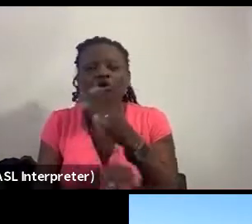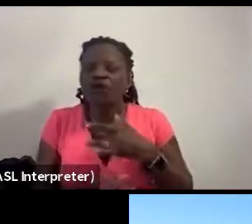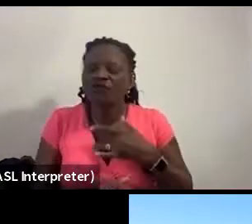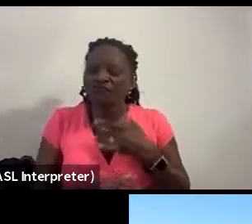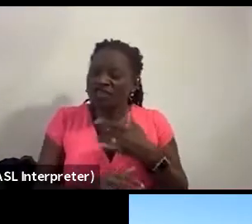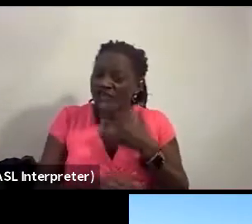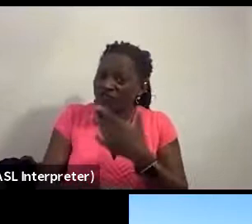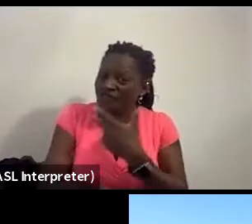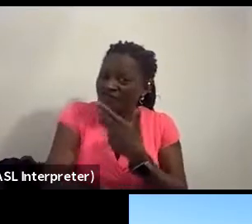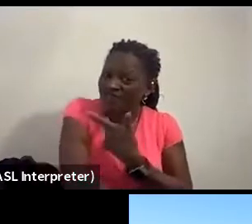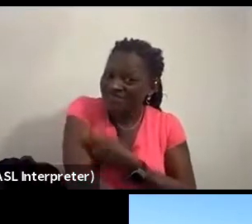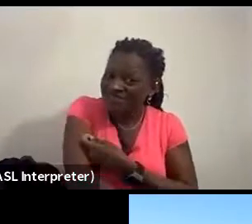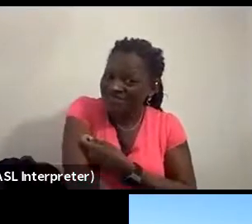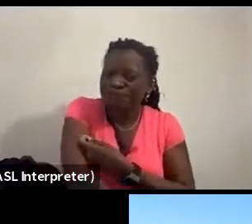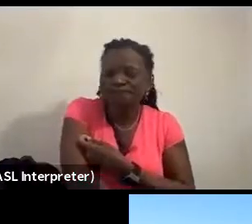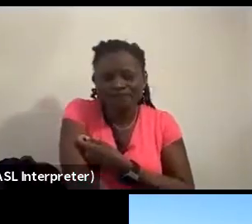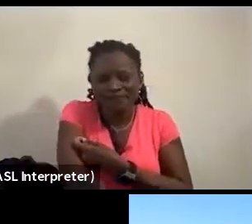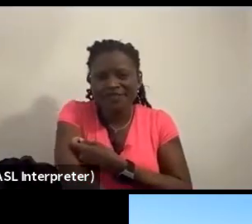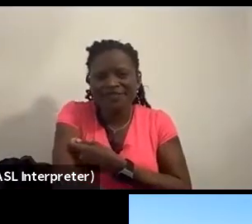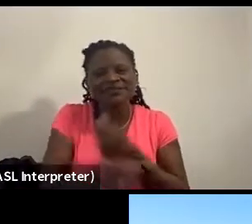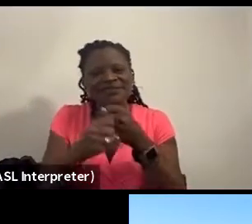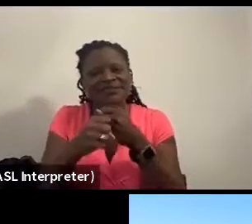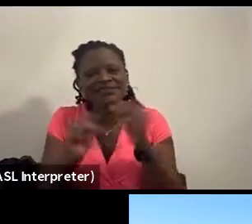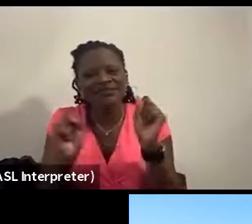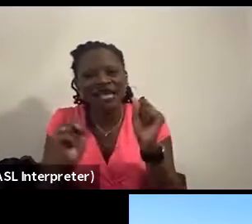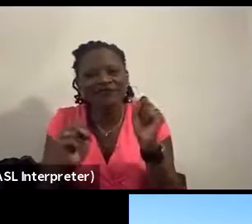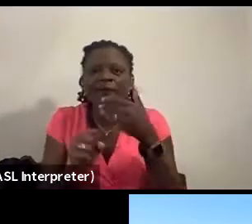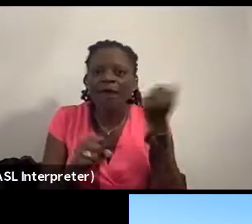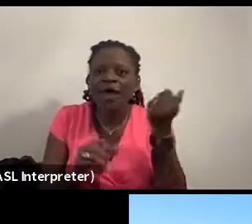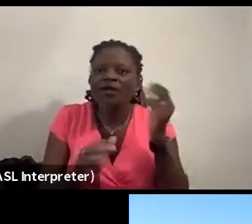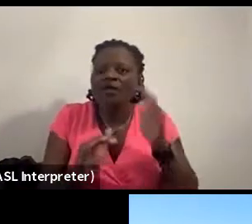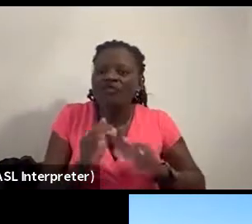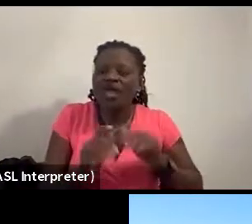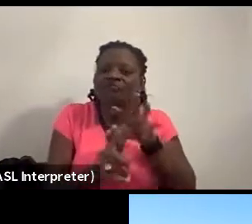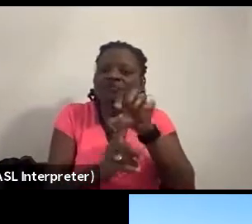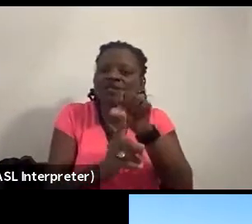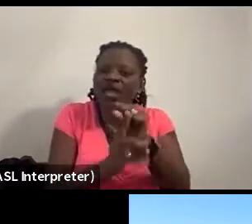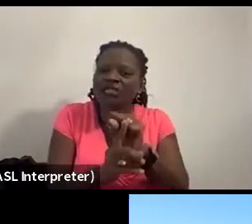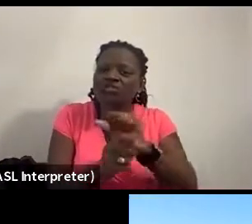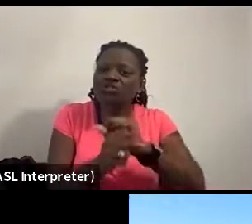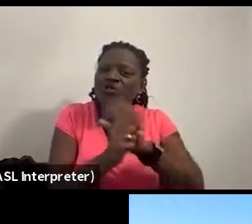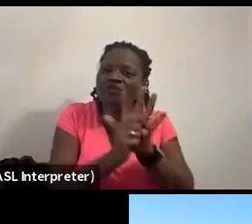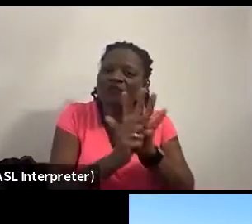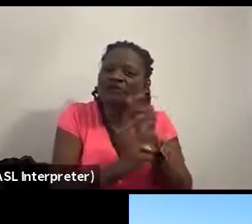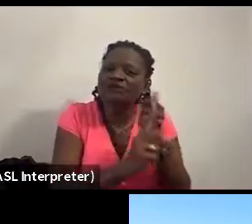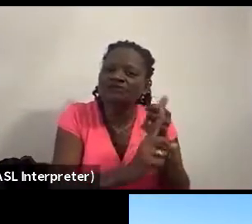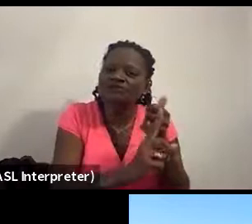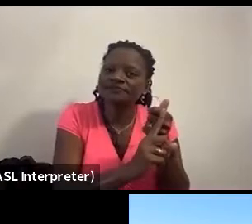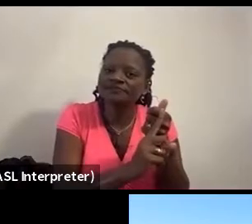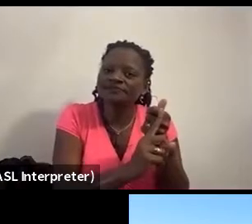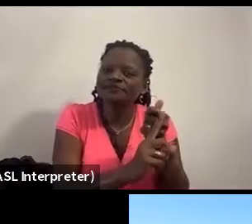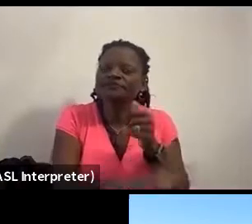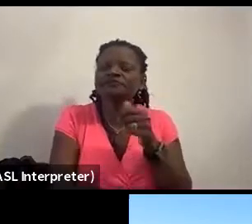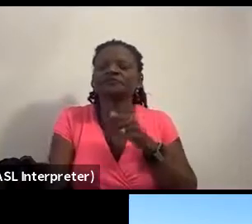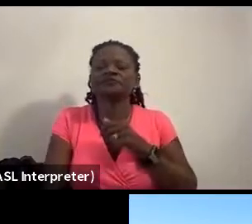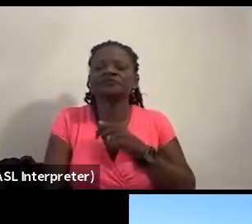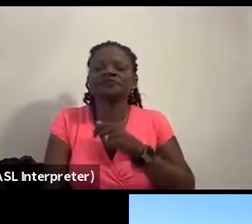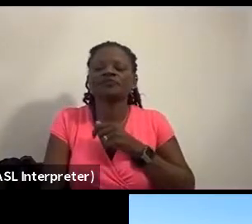in many ways are safer than coronavirus disease. And I think primarily right now, as I think Dr.